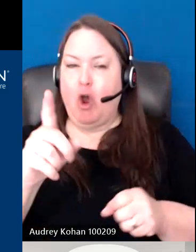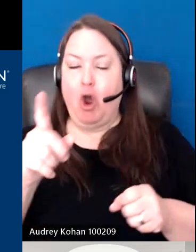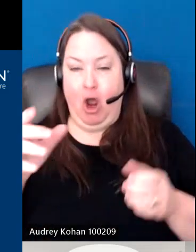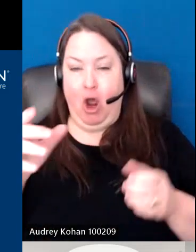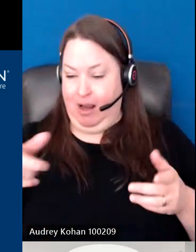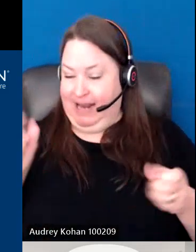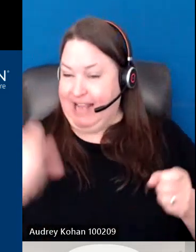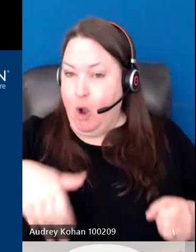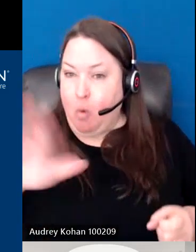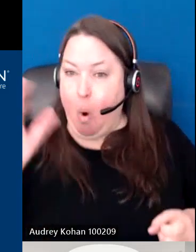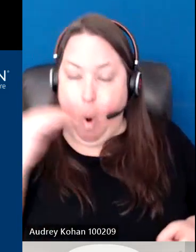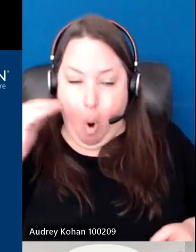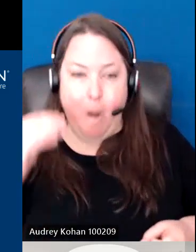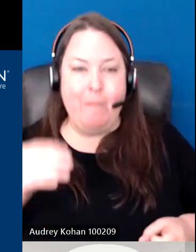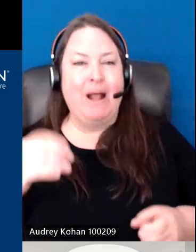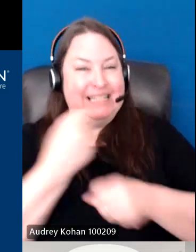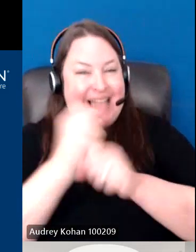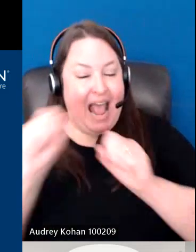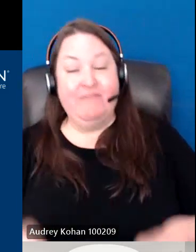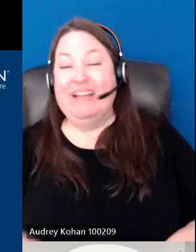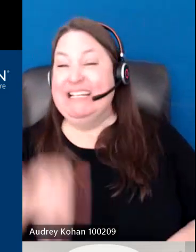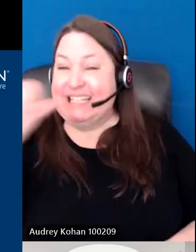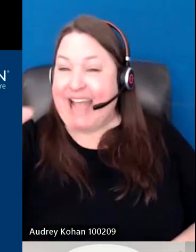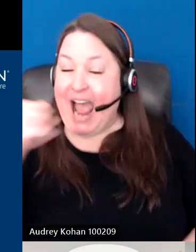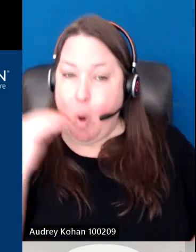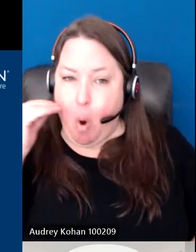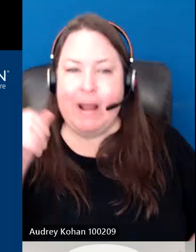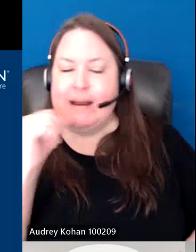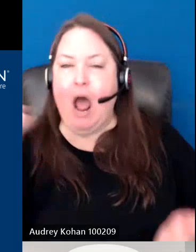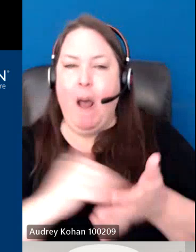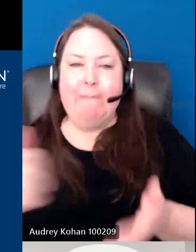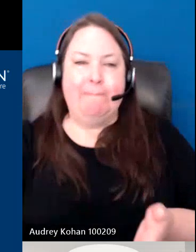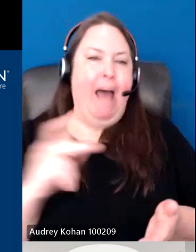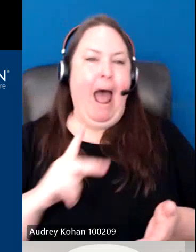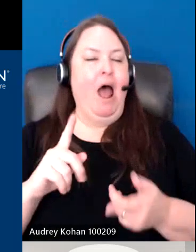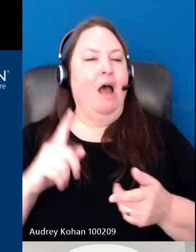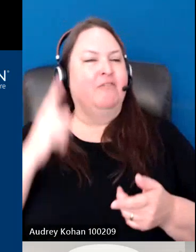not have to be readmitted into the hospital for something that could have been avoided the cost